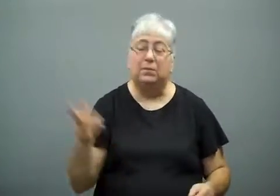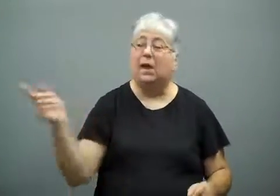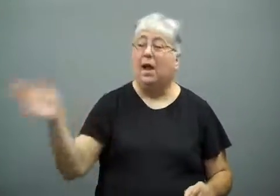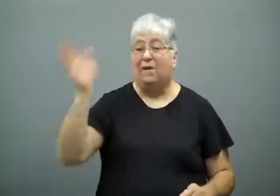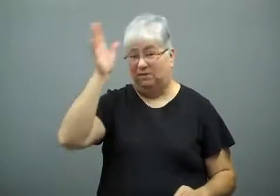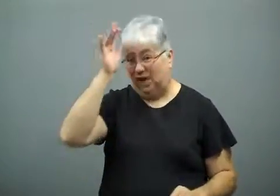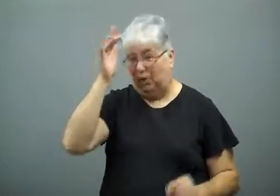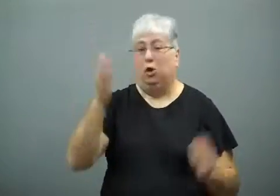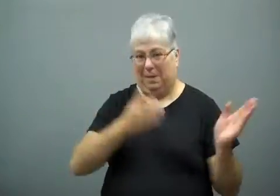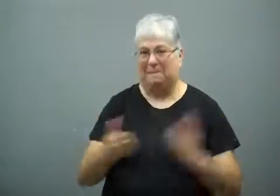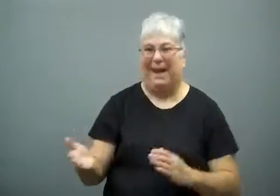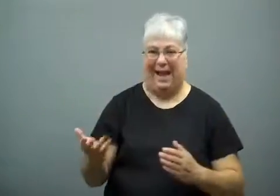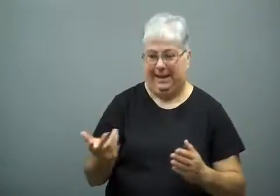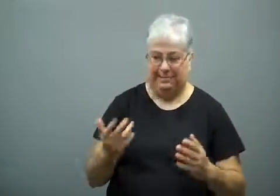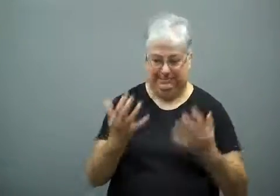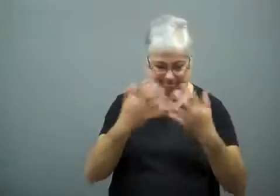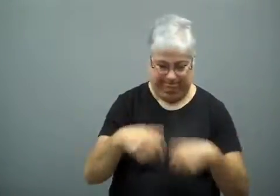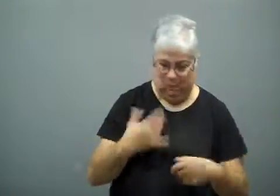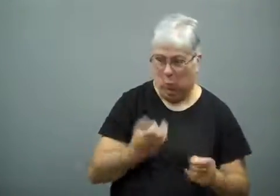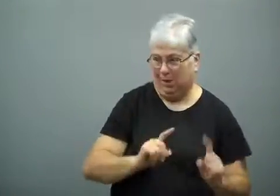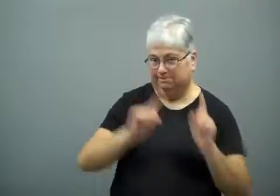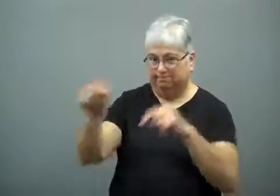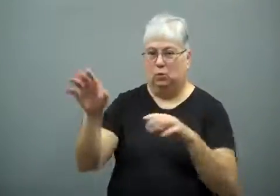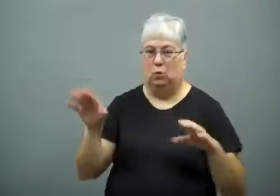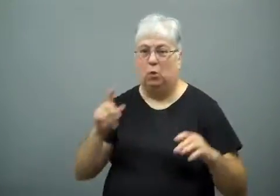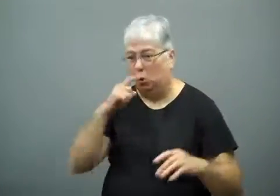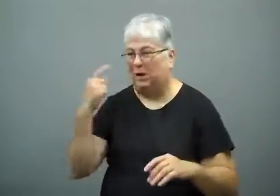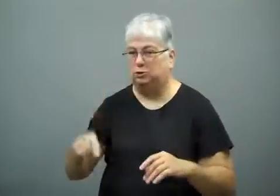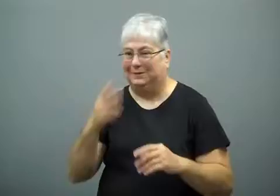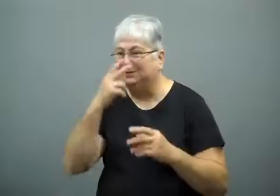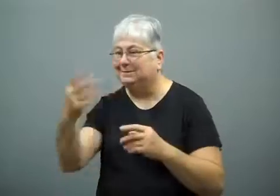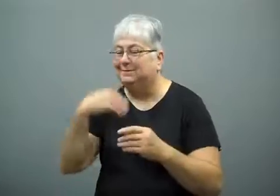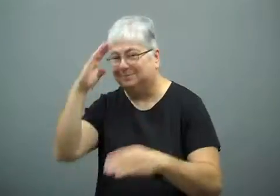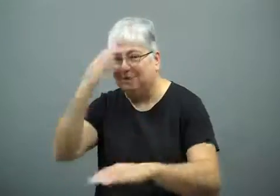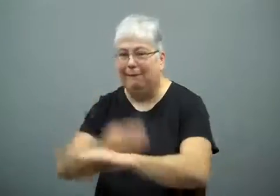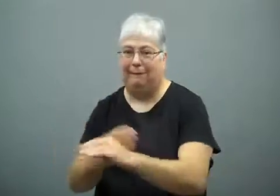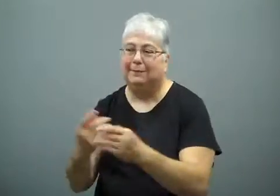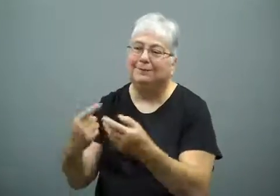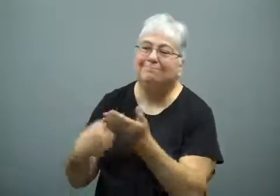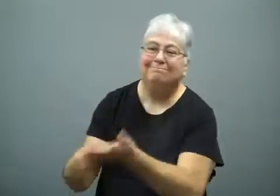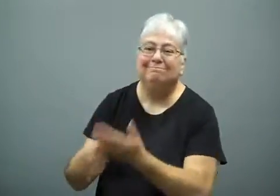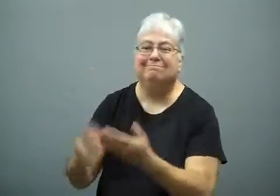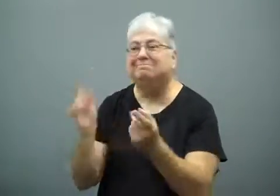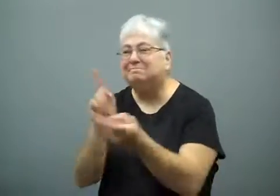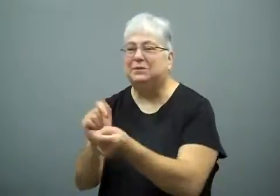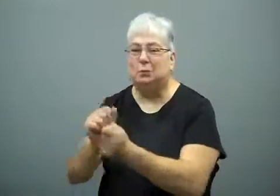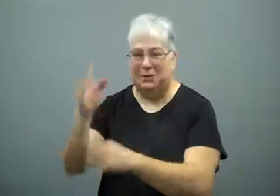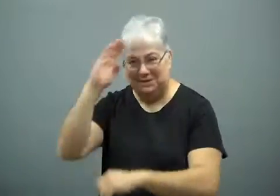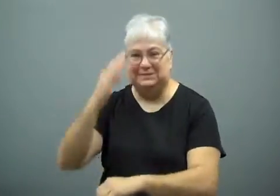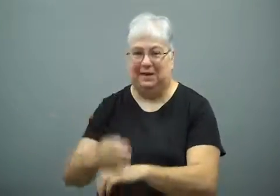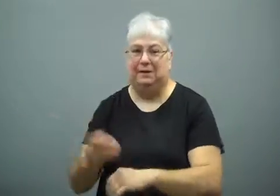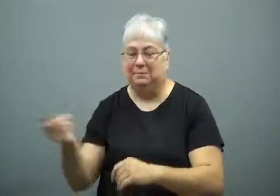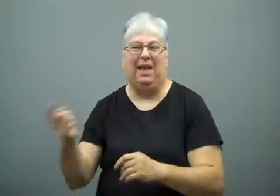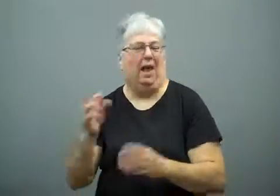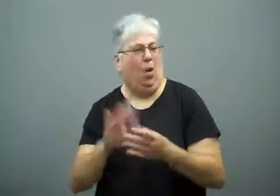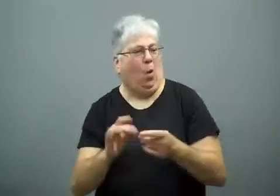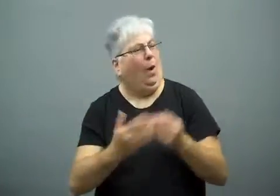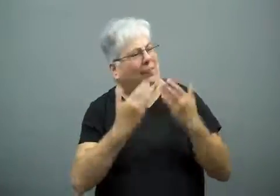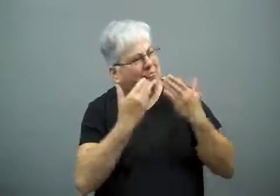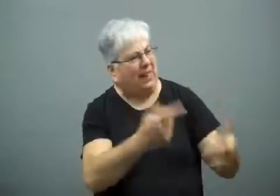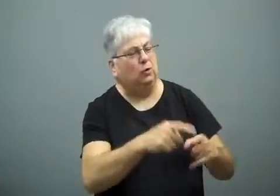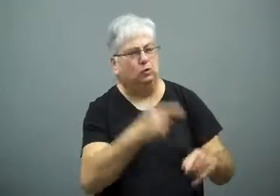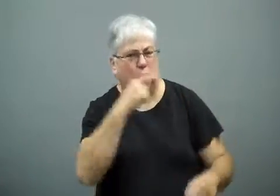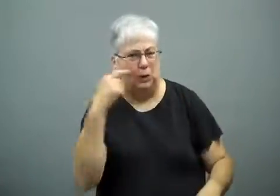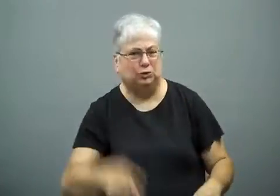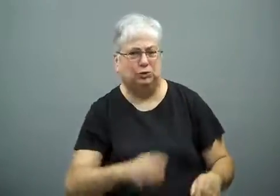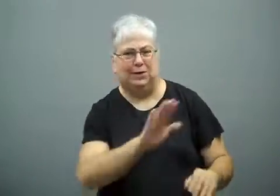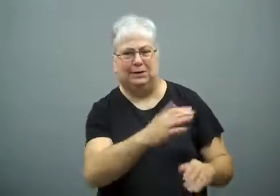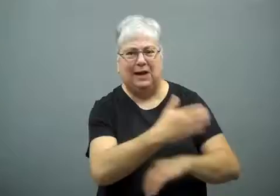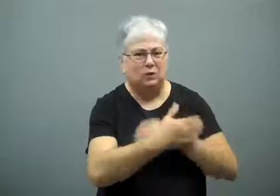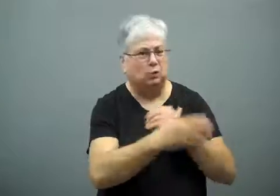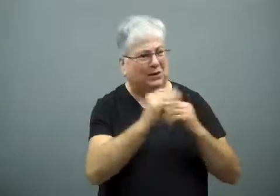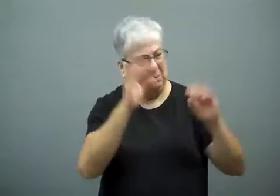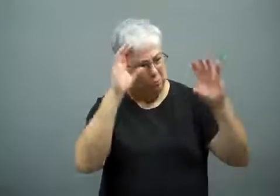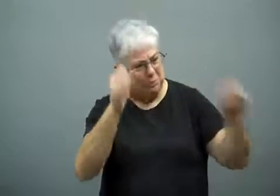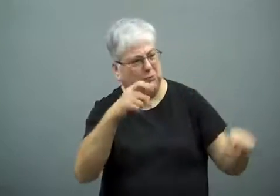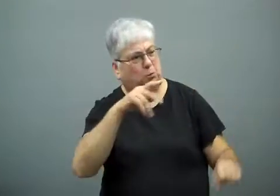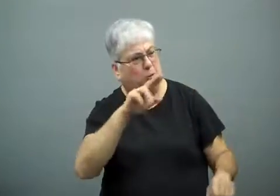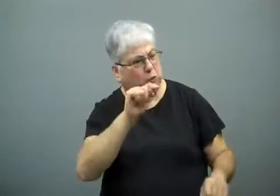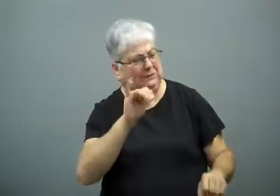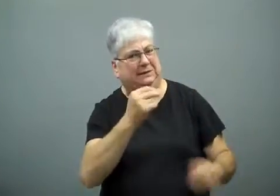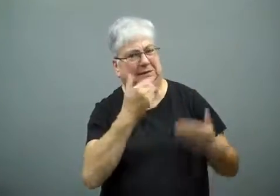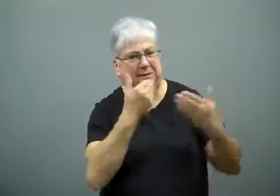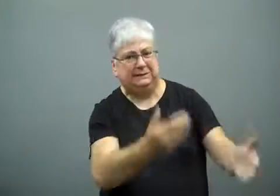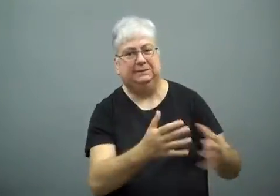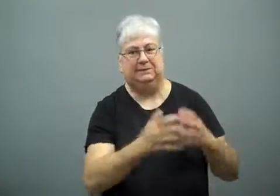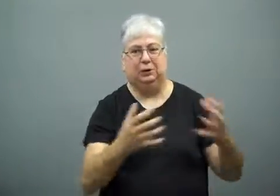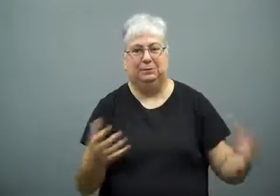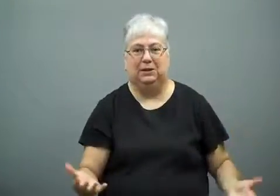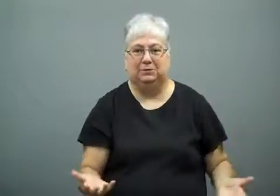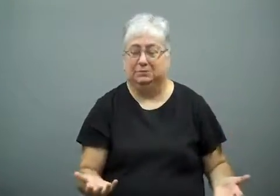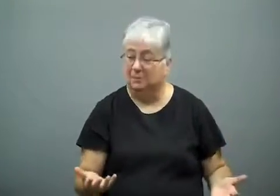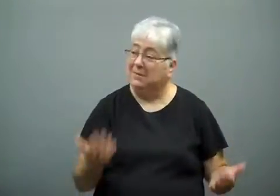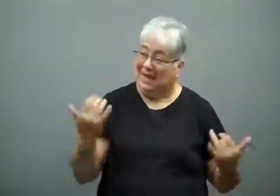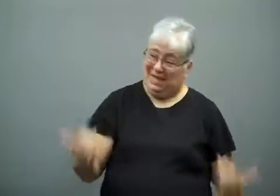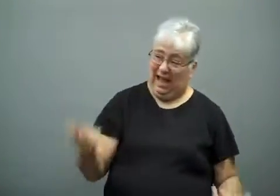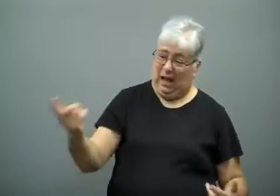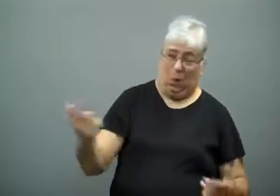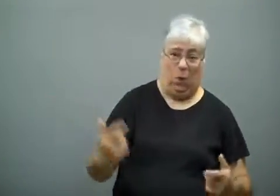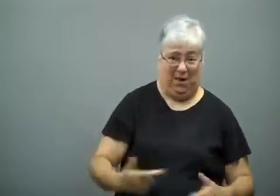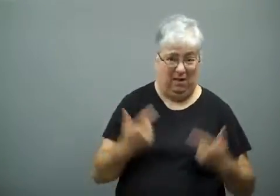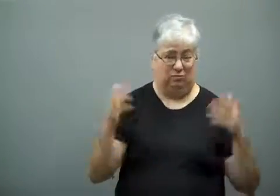His father plans to visit his son in Russia.